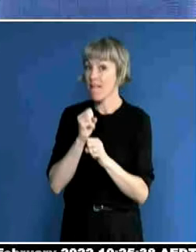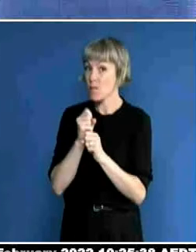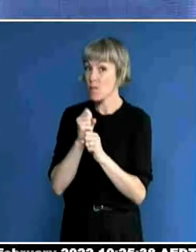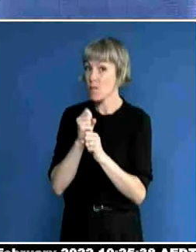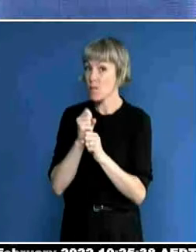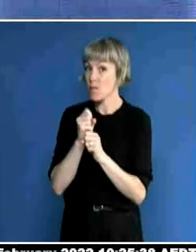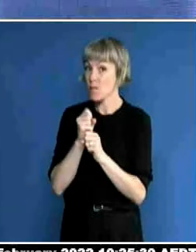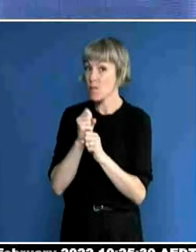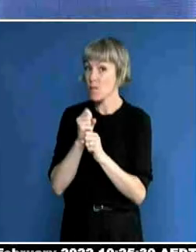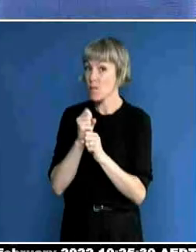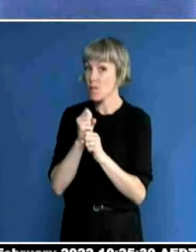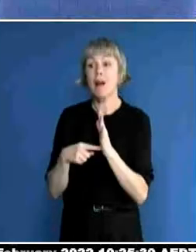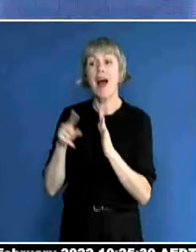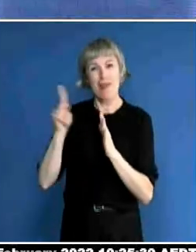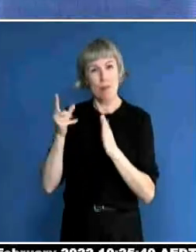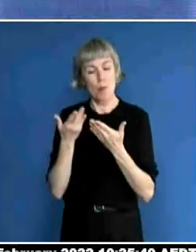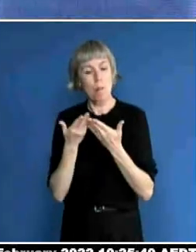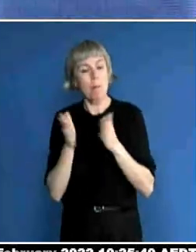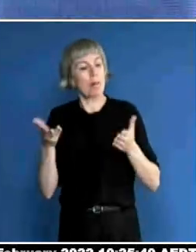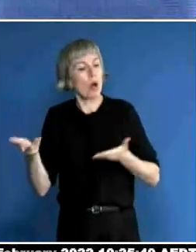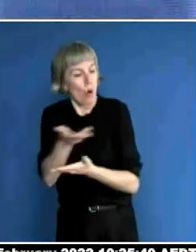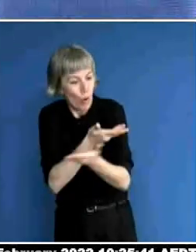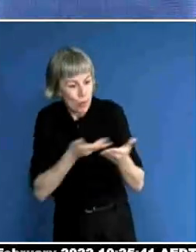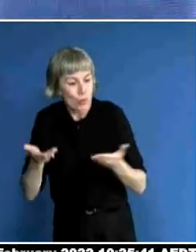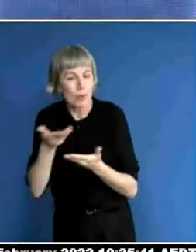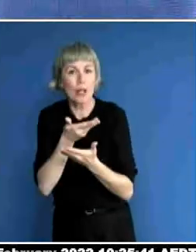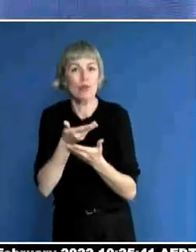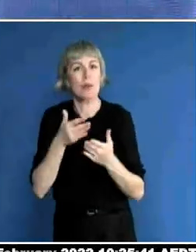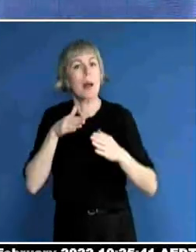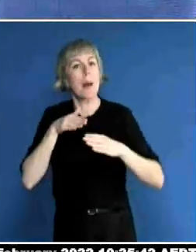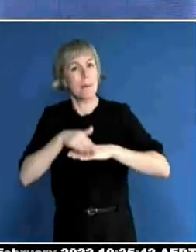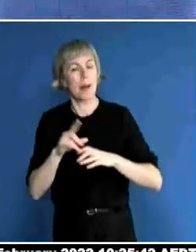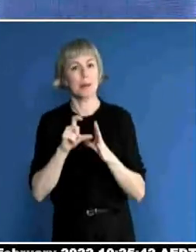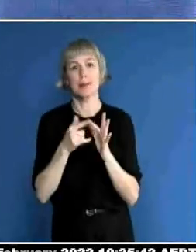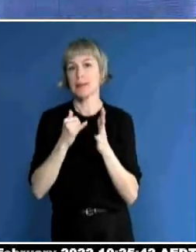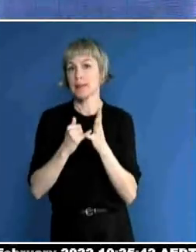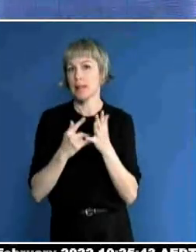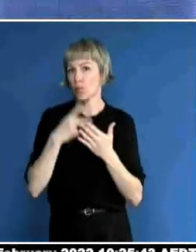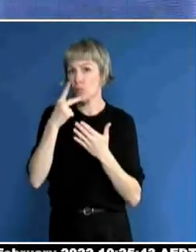about how the DES program could improve employment outcomes for people with